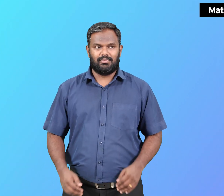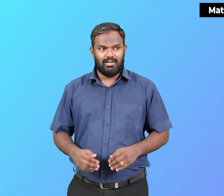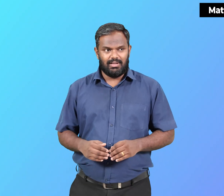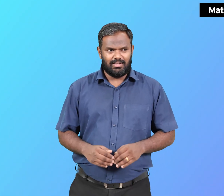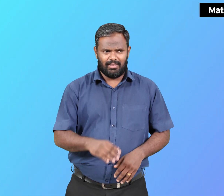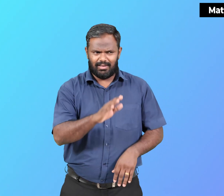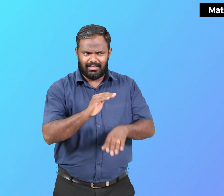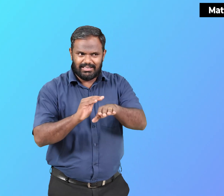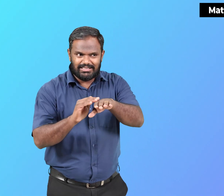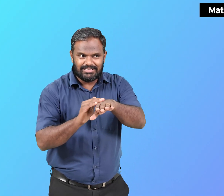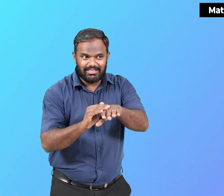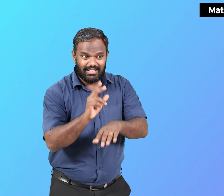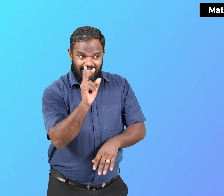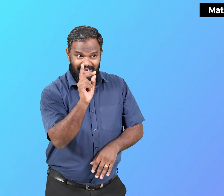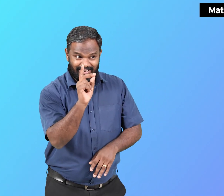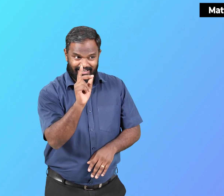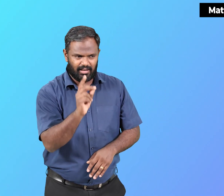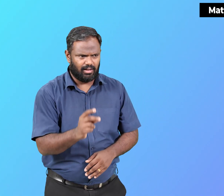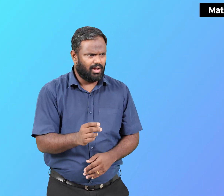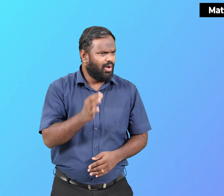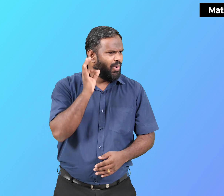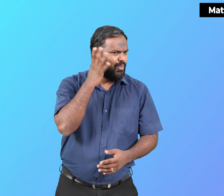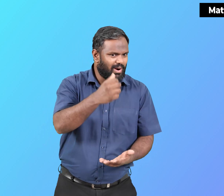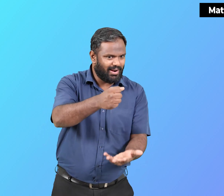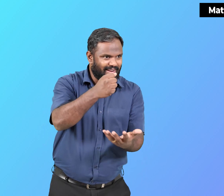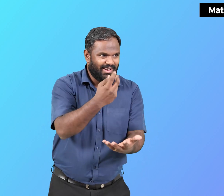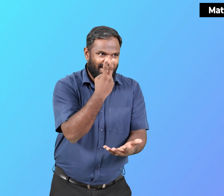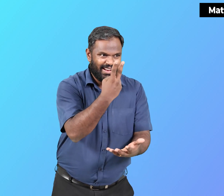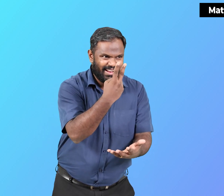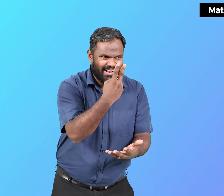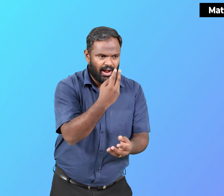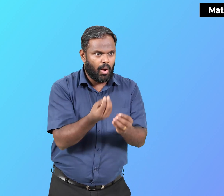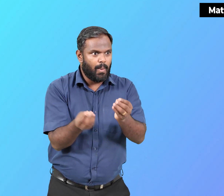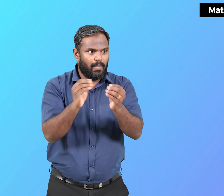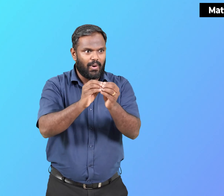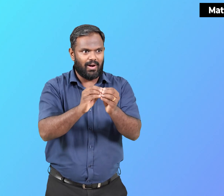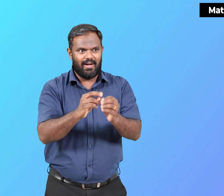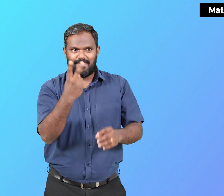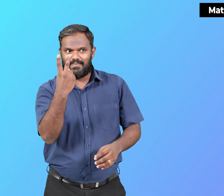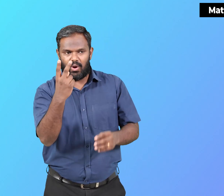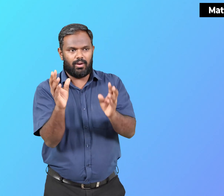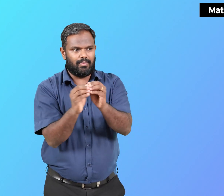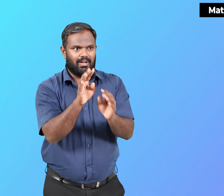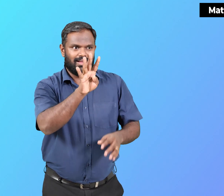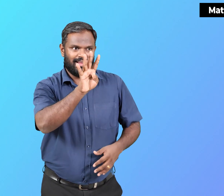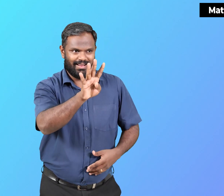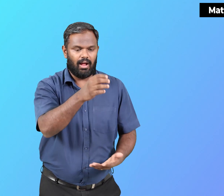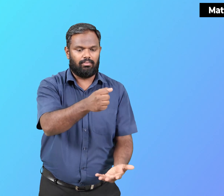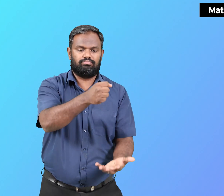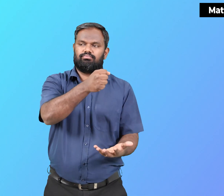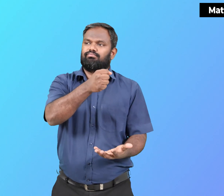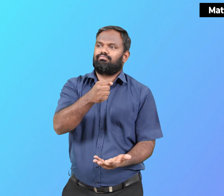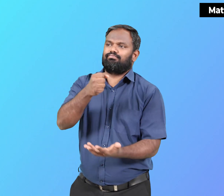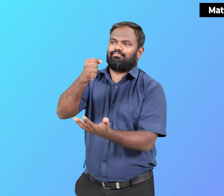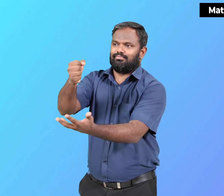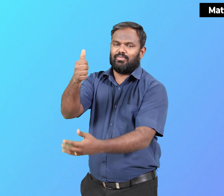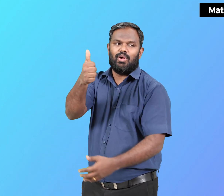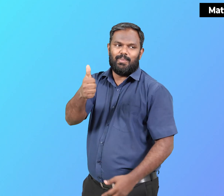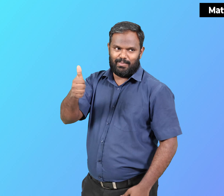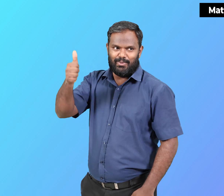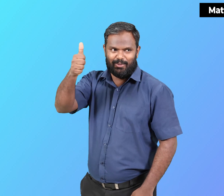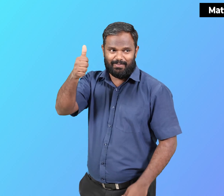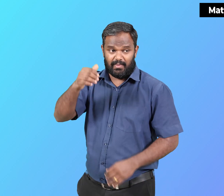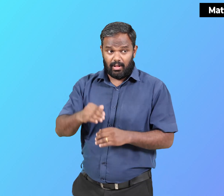“Then the servant who was given two bags of money came to the master.